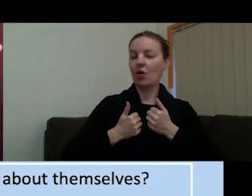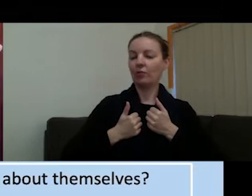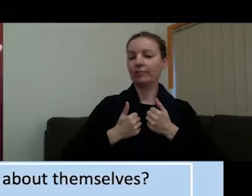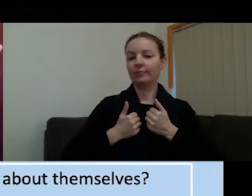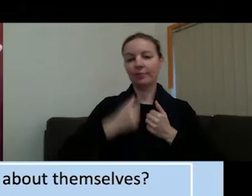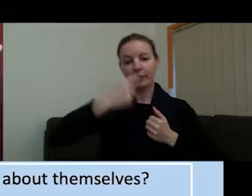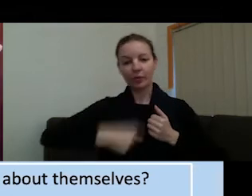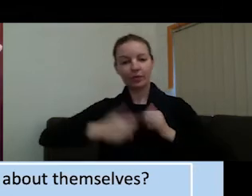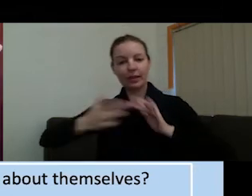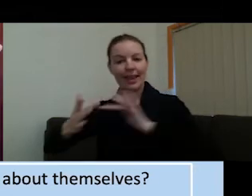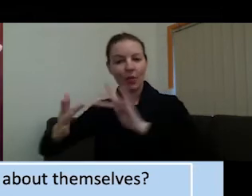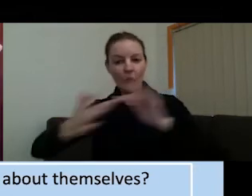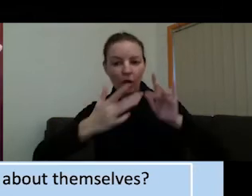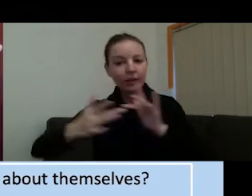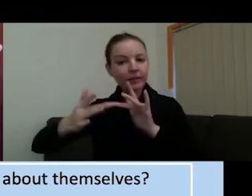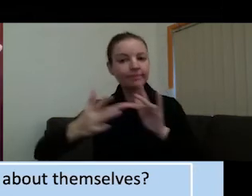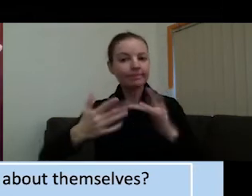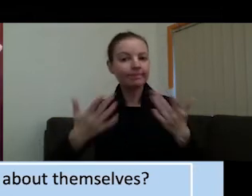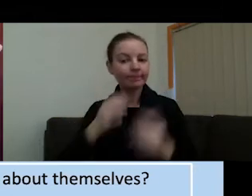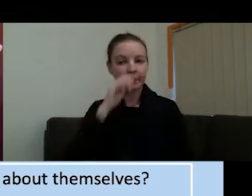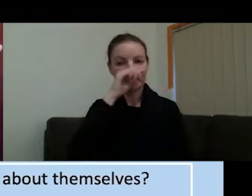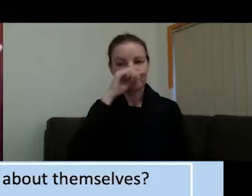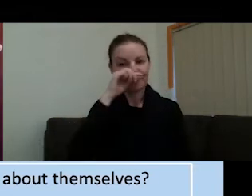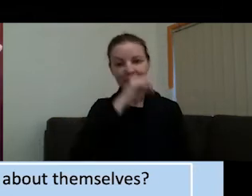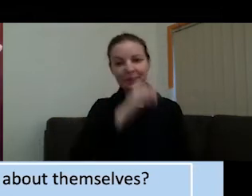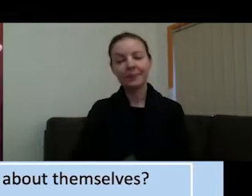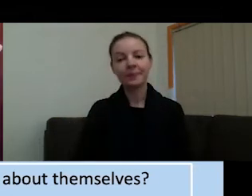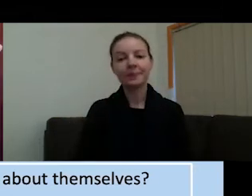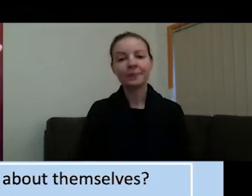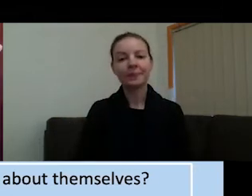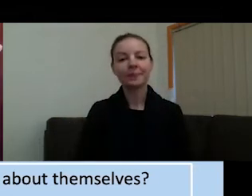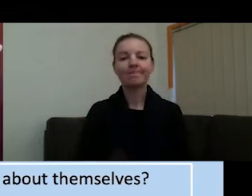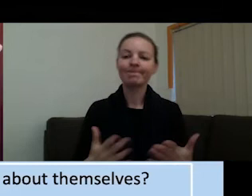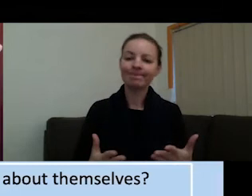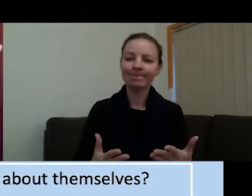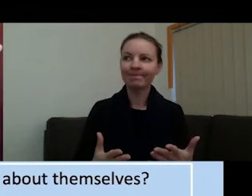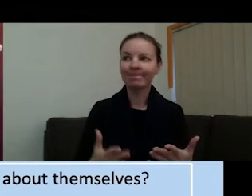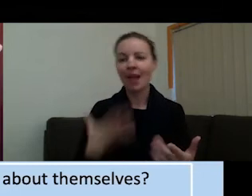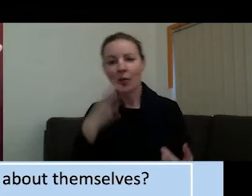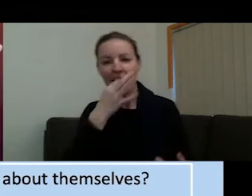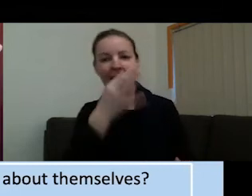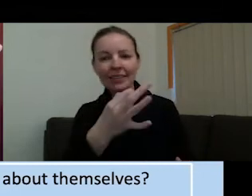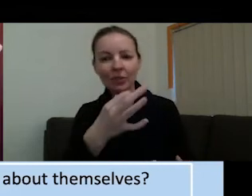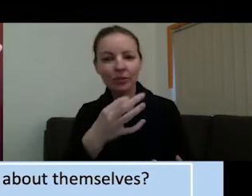I wish that I could now ask everyone if that makes sense. But I can't. So we will have